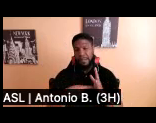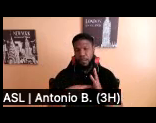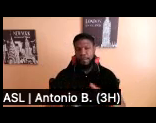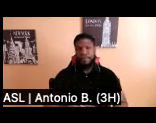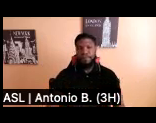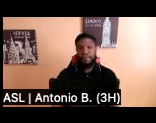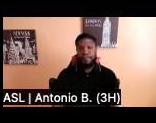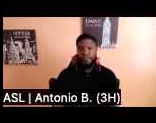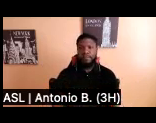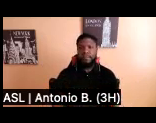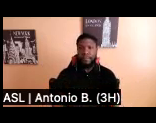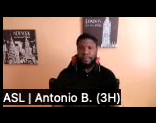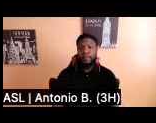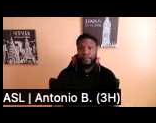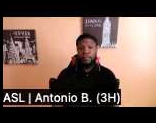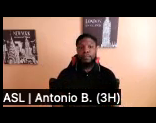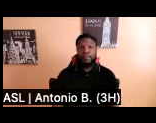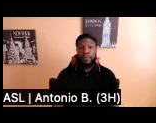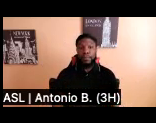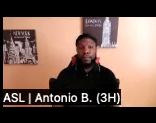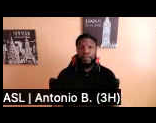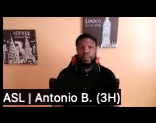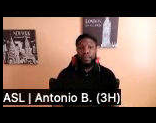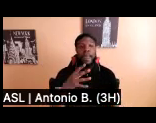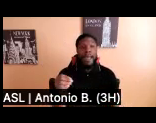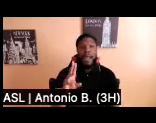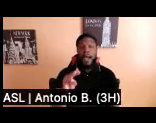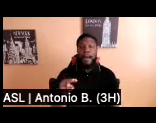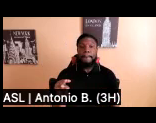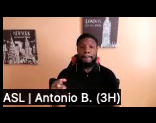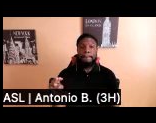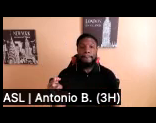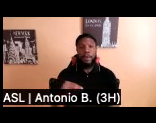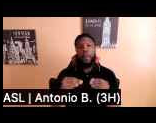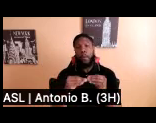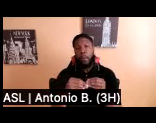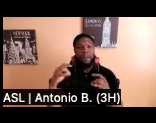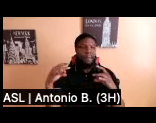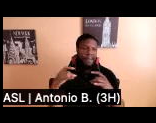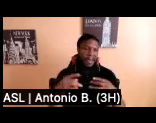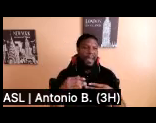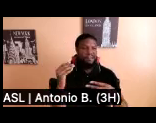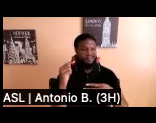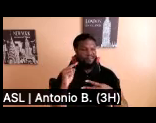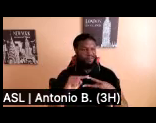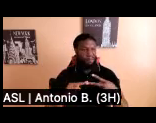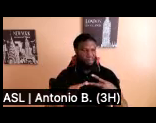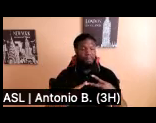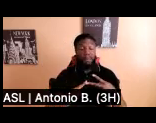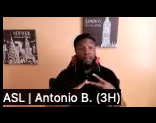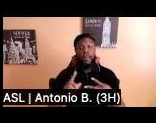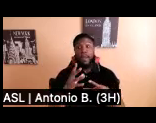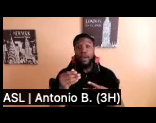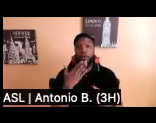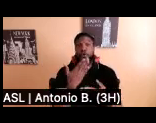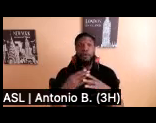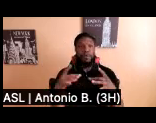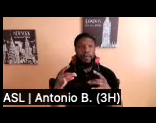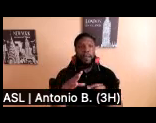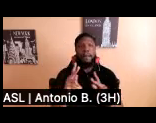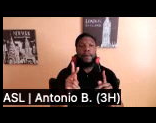And some more feedback. We got good feedback from people who didn't even use the service who said,